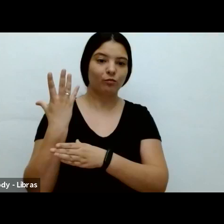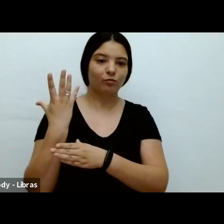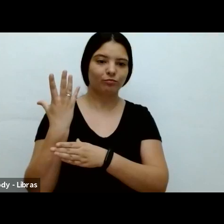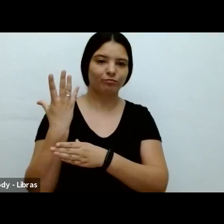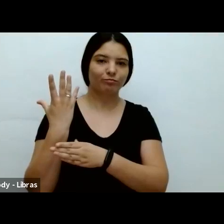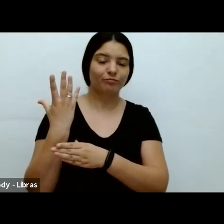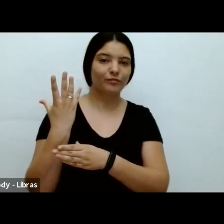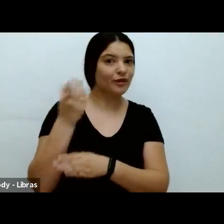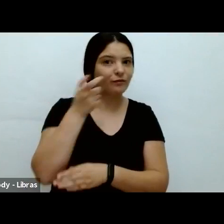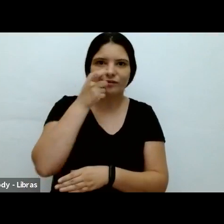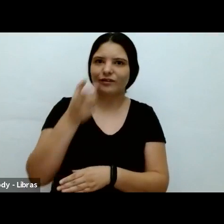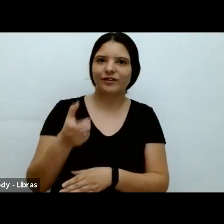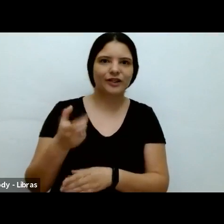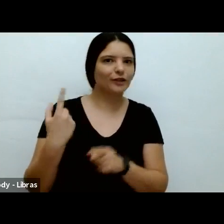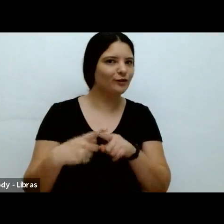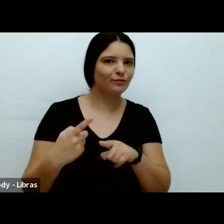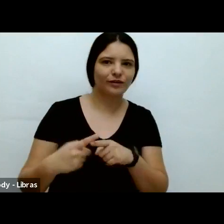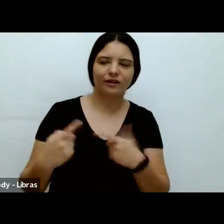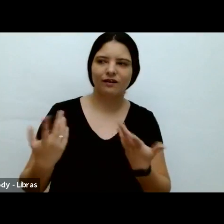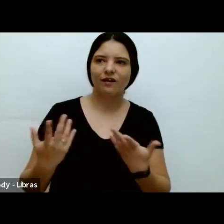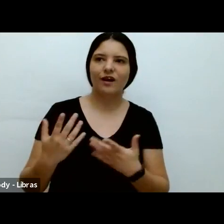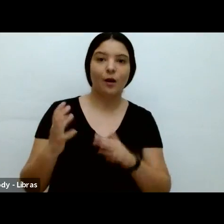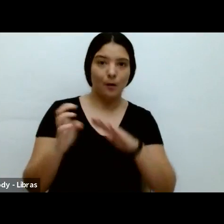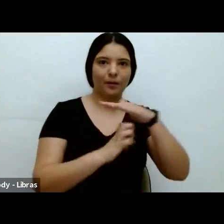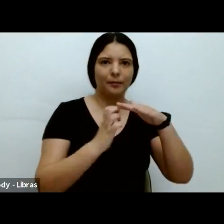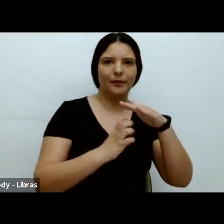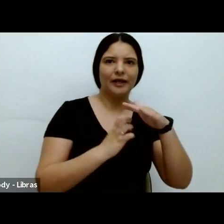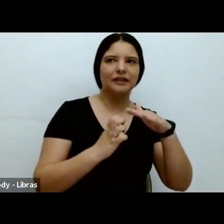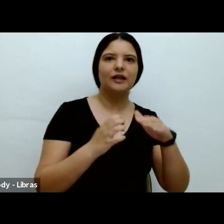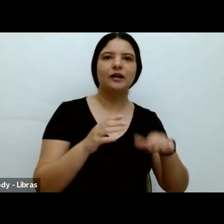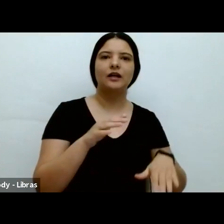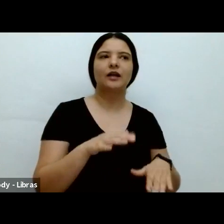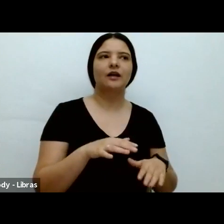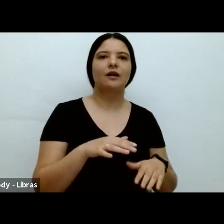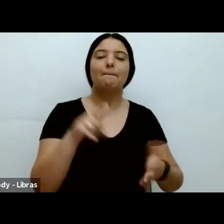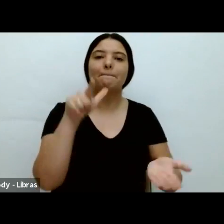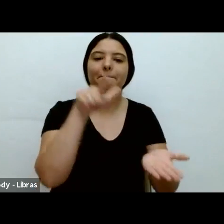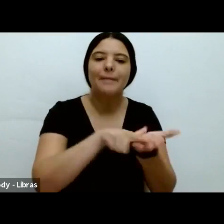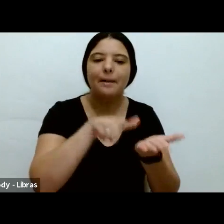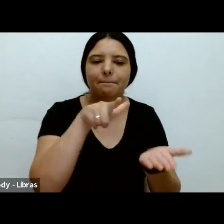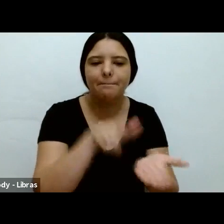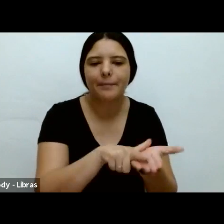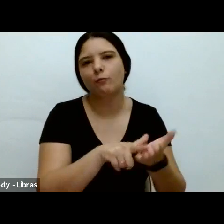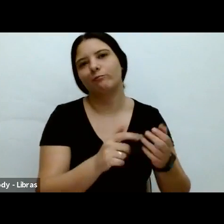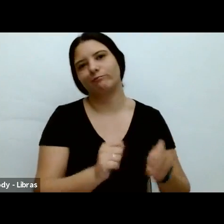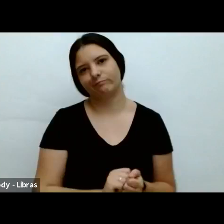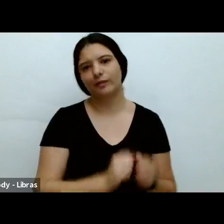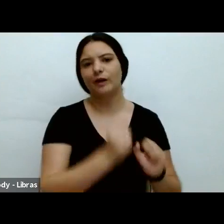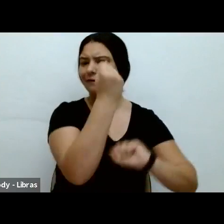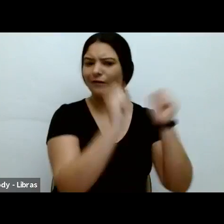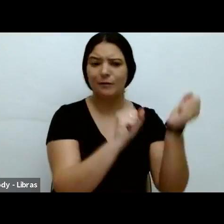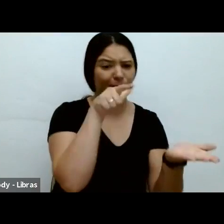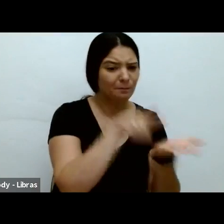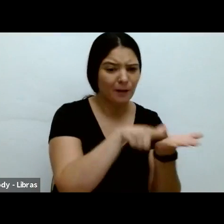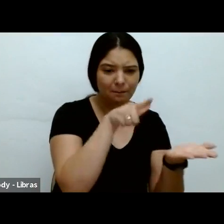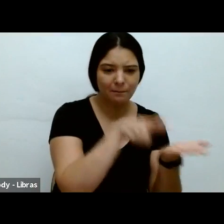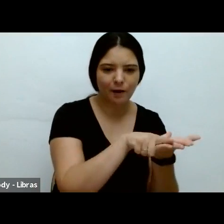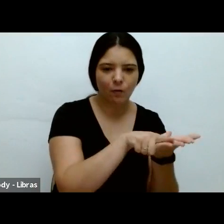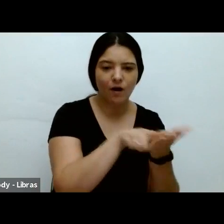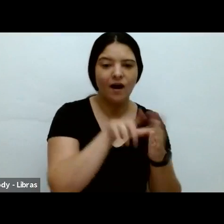came from a pulp and paper. factory. ctory That is.